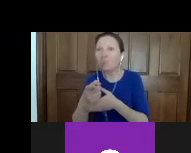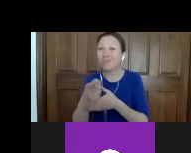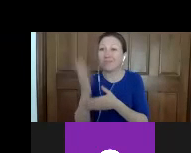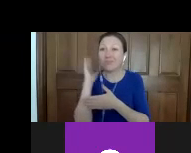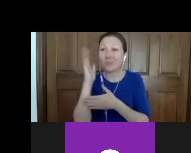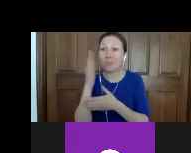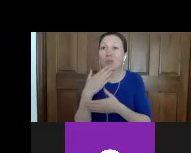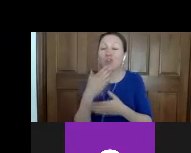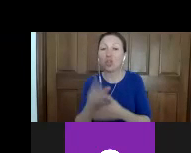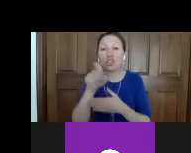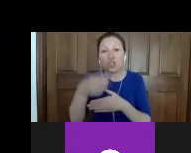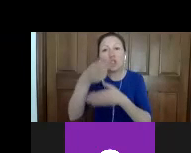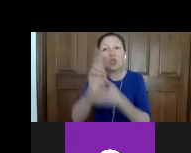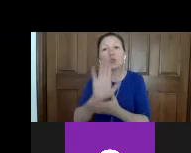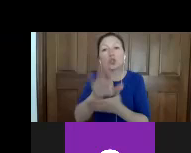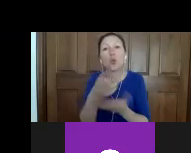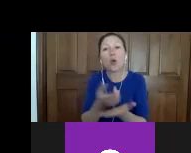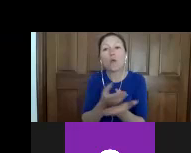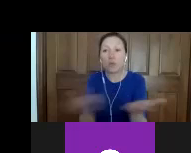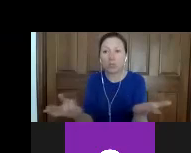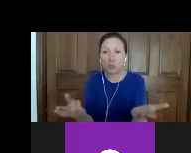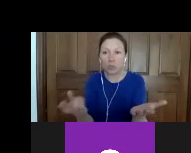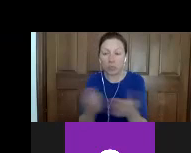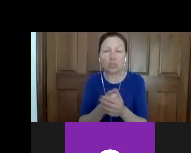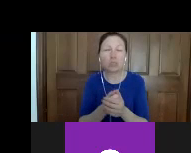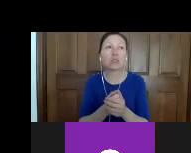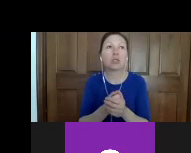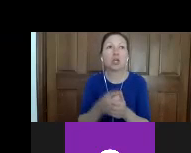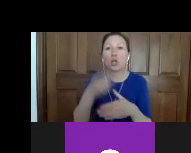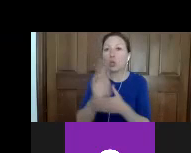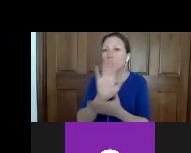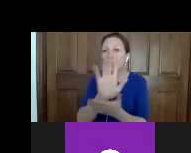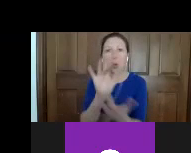Use your contacts. We've even had some experts tell us, they don't even apply for a job at